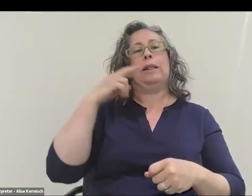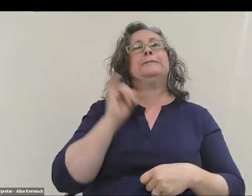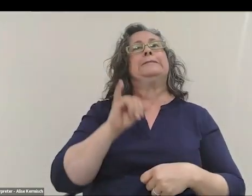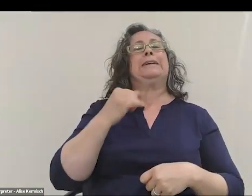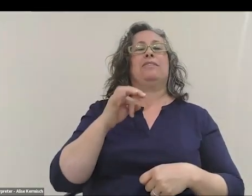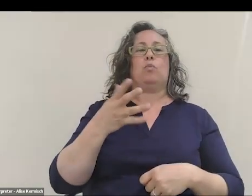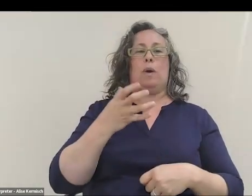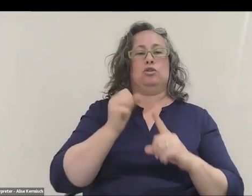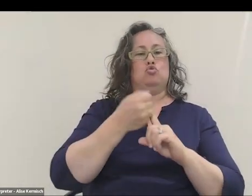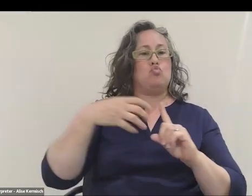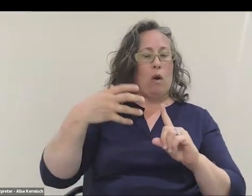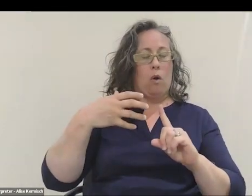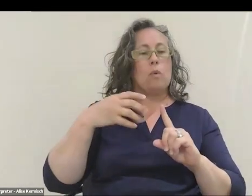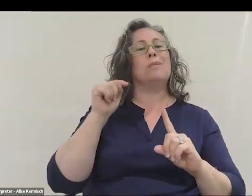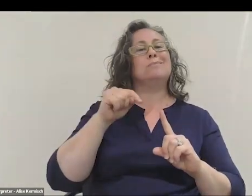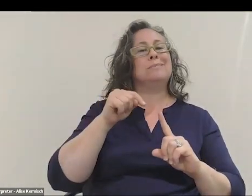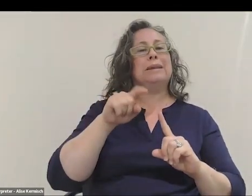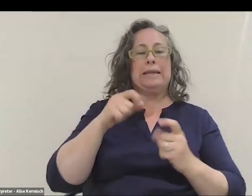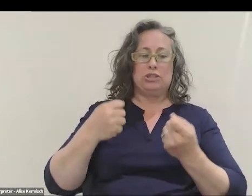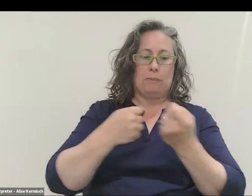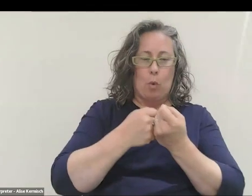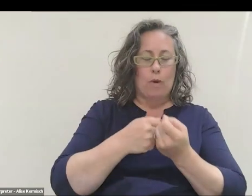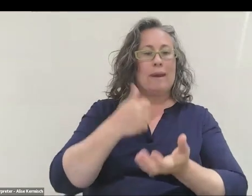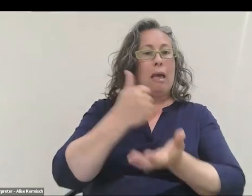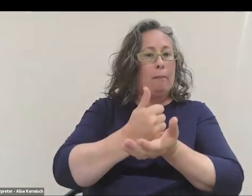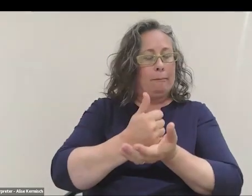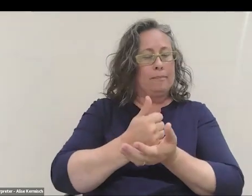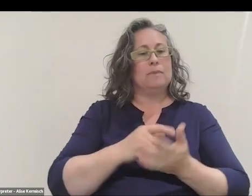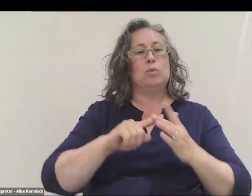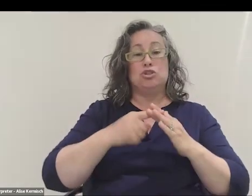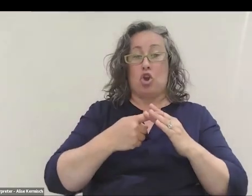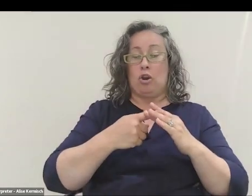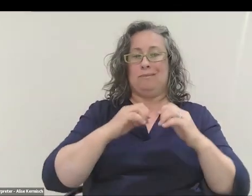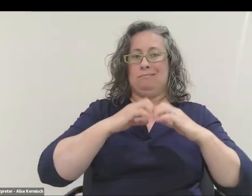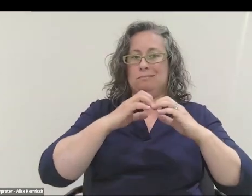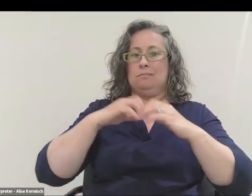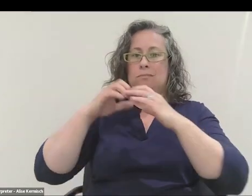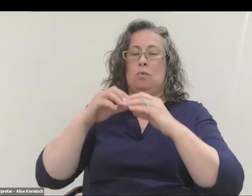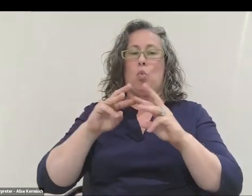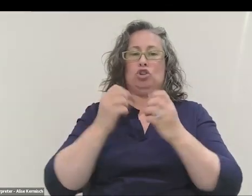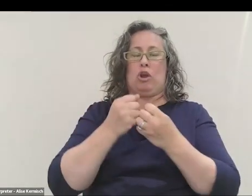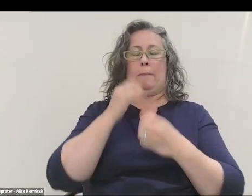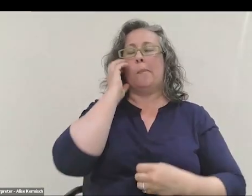we needed support and help. We started these workshops, which allowed people to come in